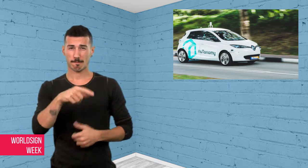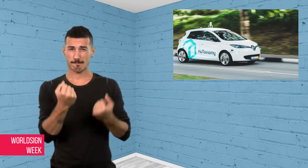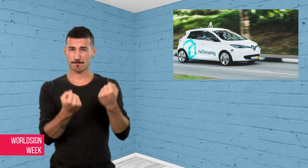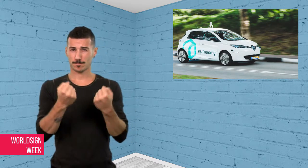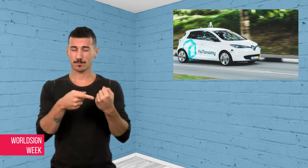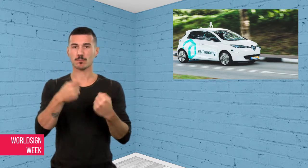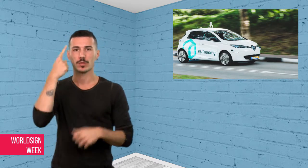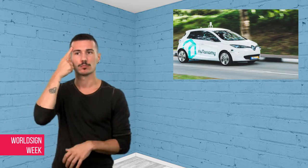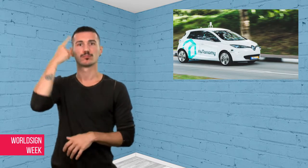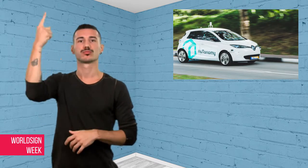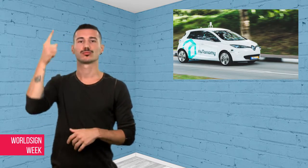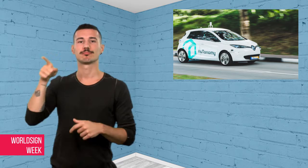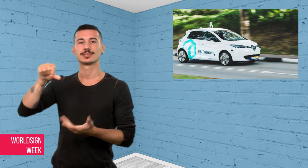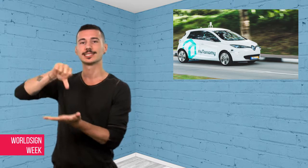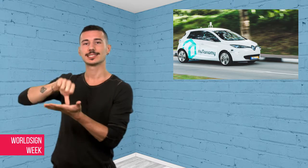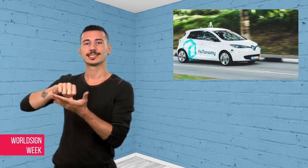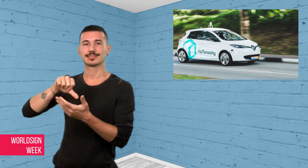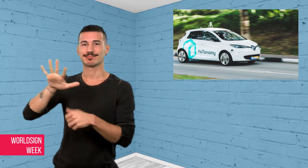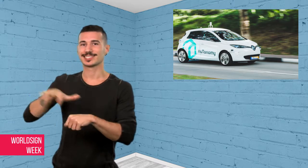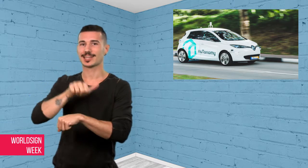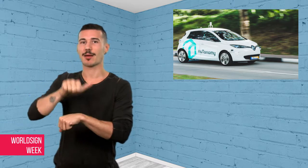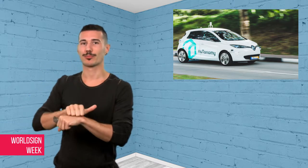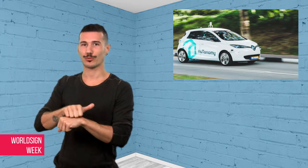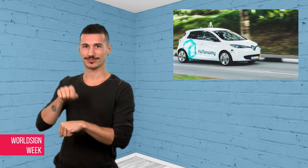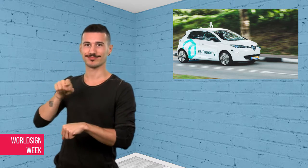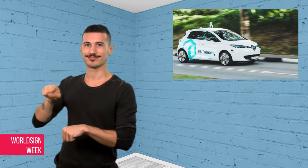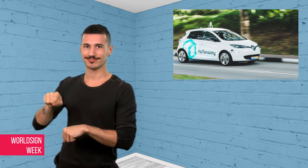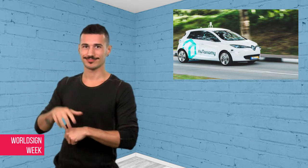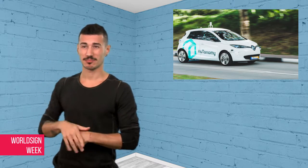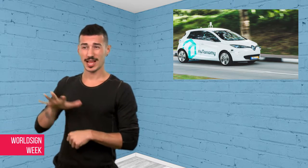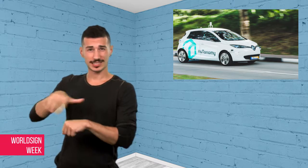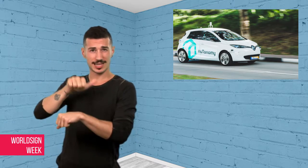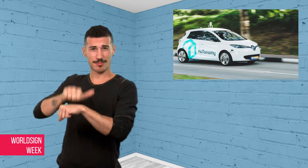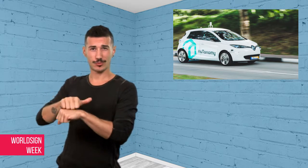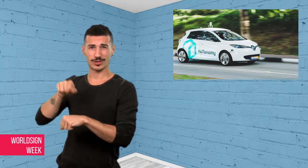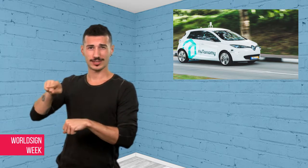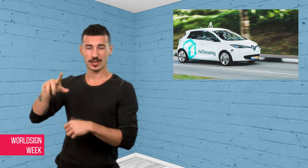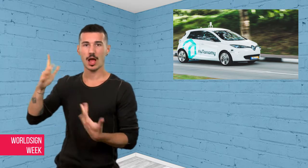Singapore has became the first country in the